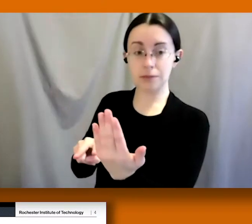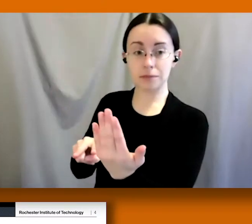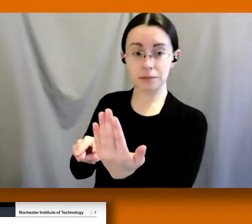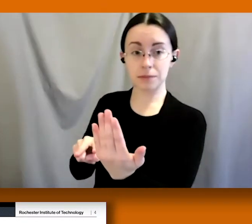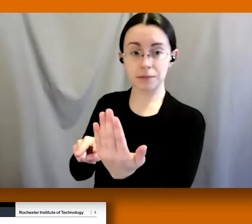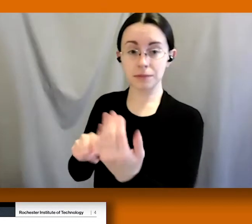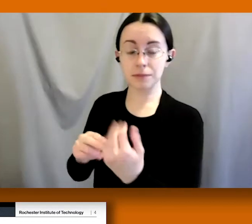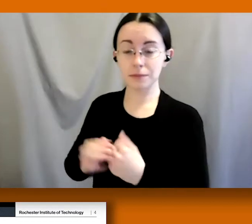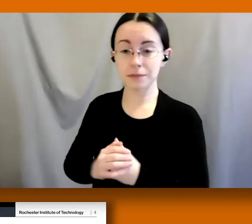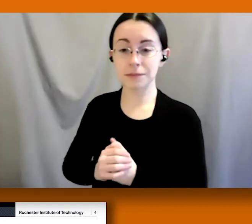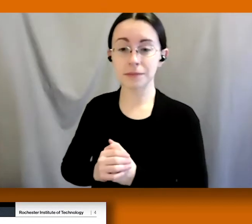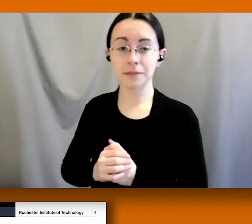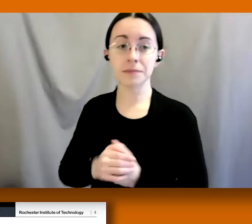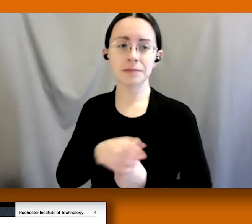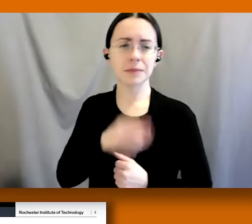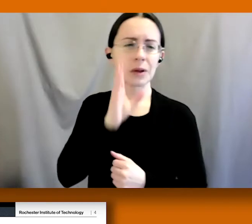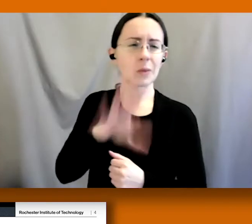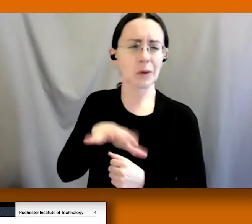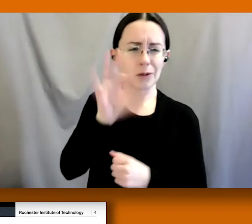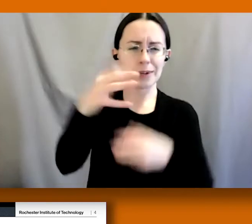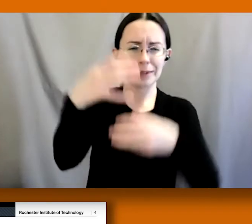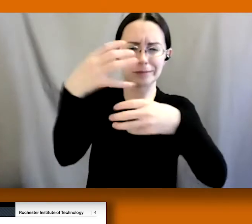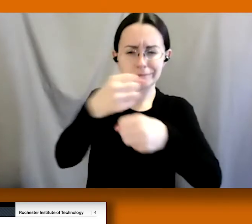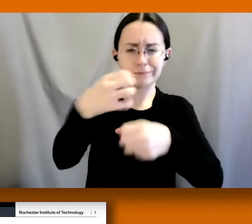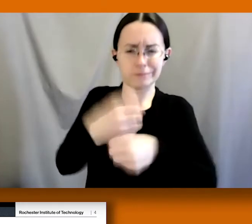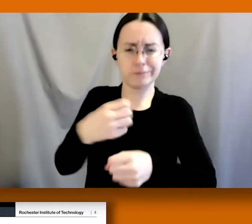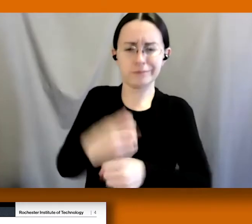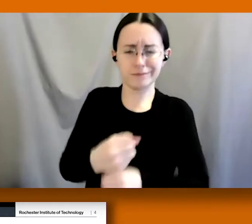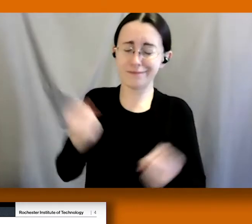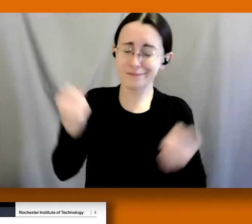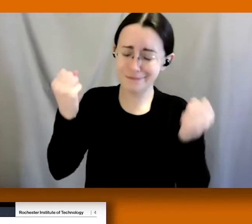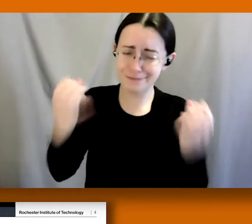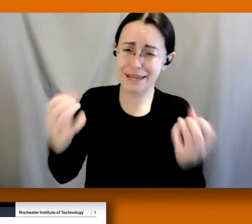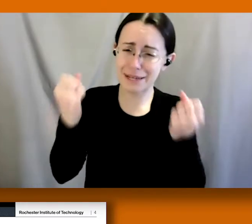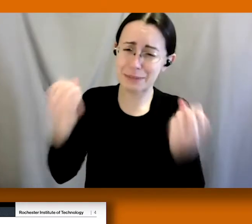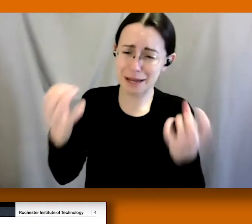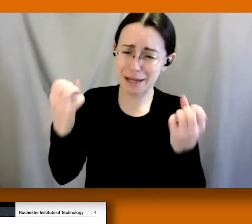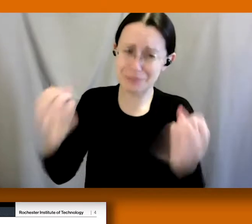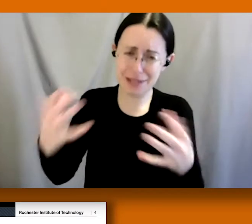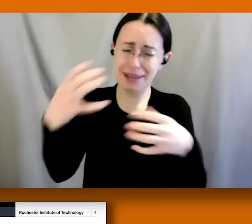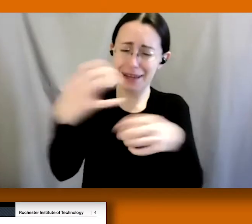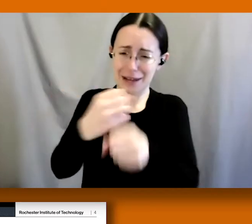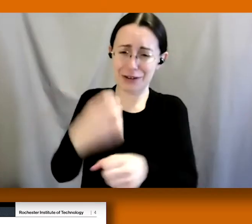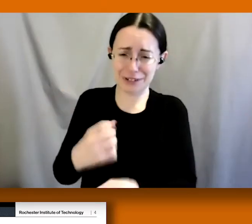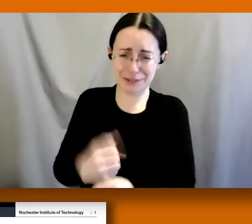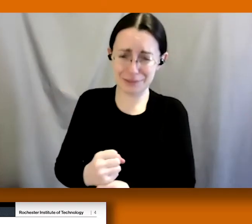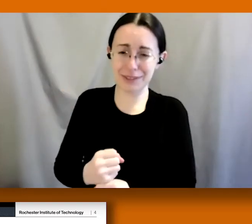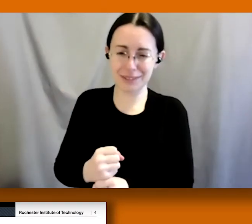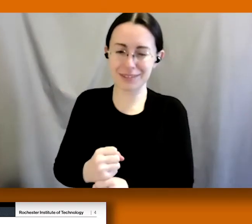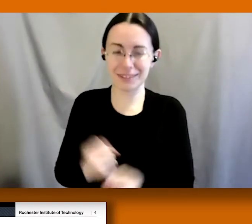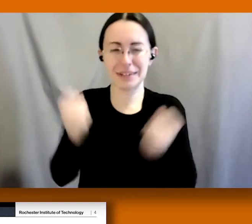You'll find these acronyms all over the place, and there's different names, so I'll usually refer to it